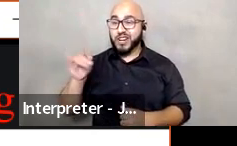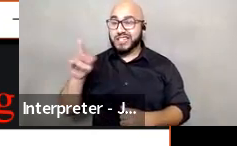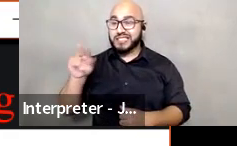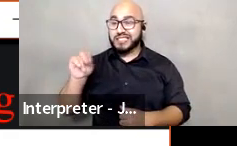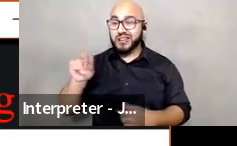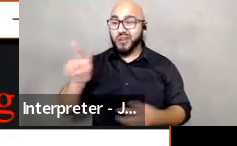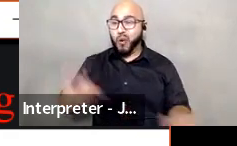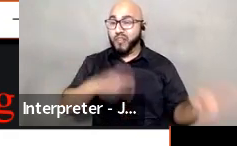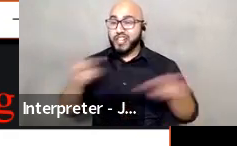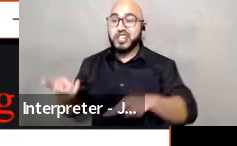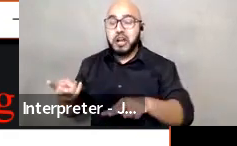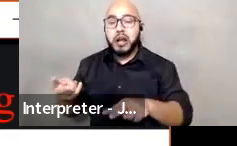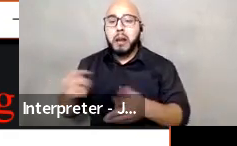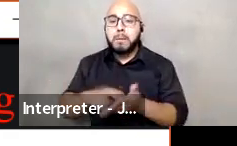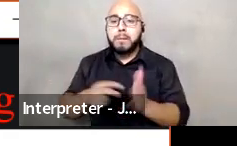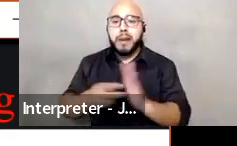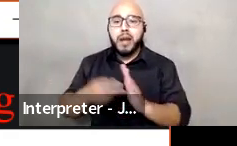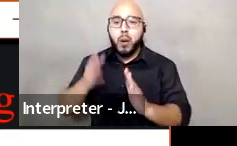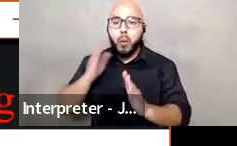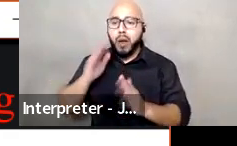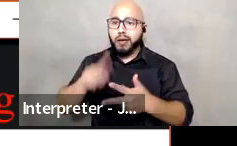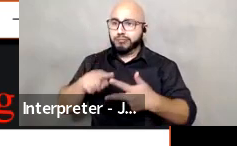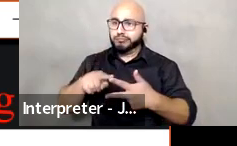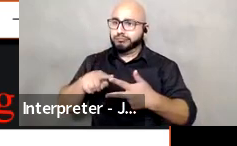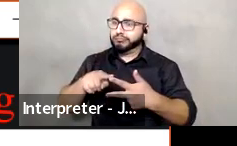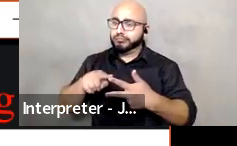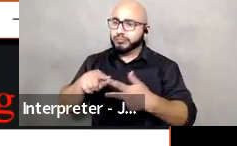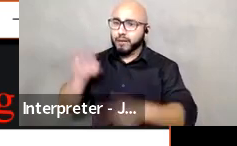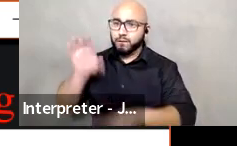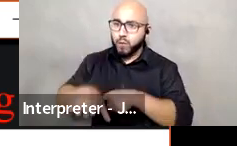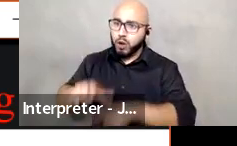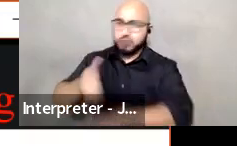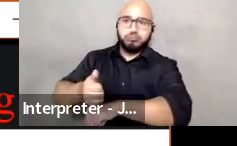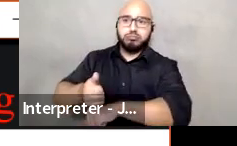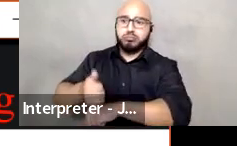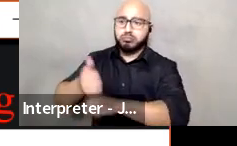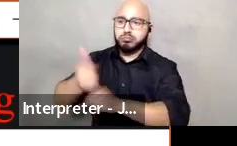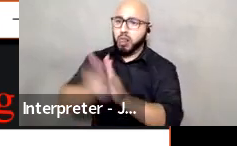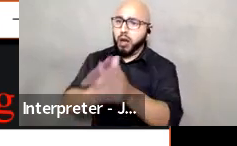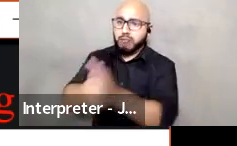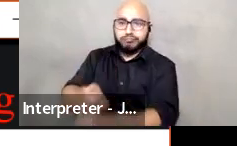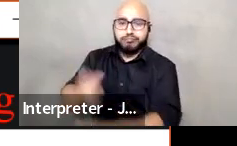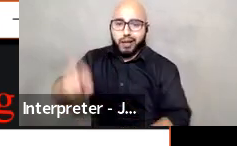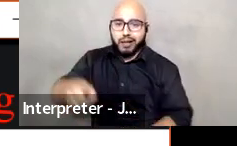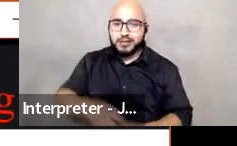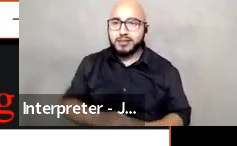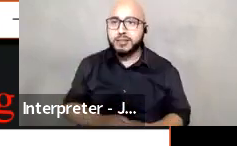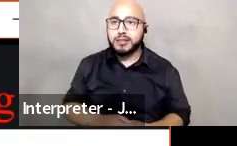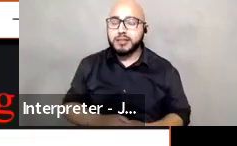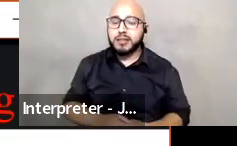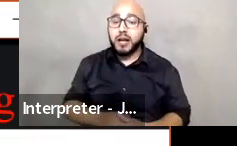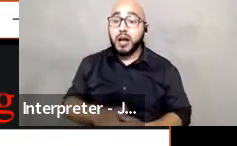We're going to enforce. The. 14th Amendment now. And it was a school.